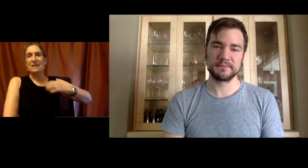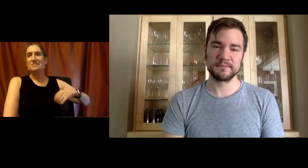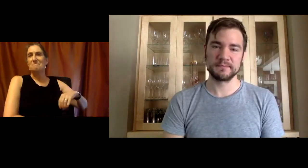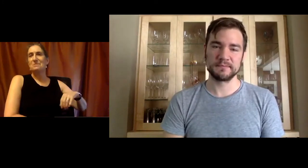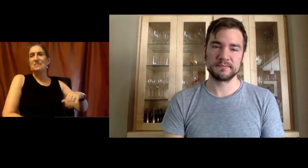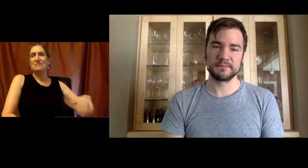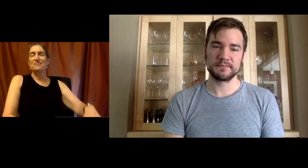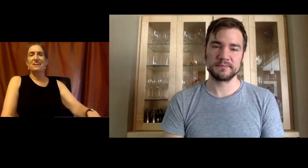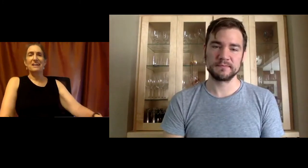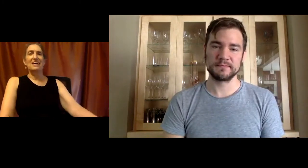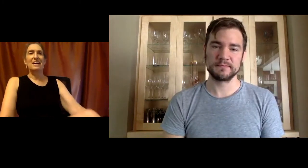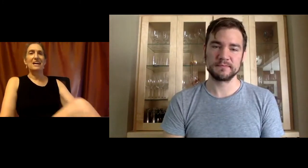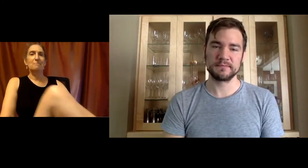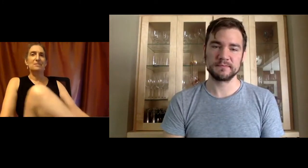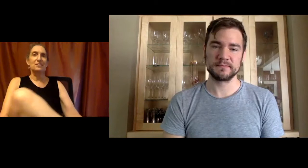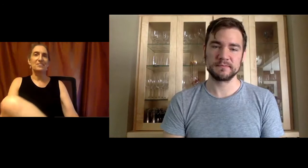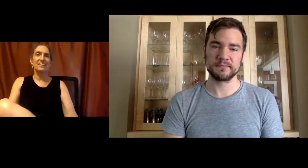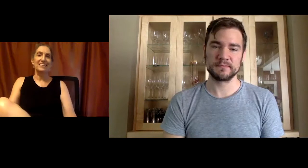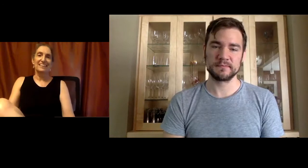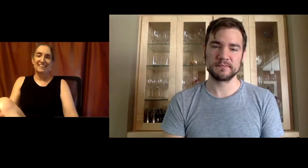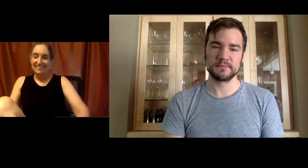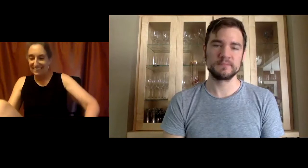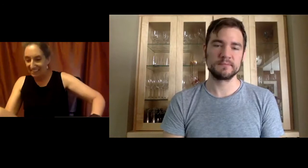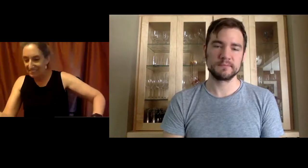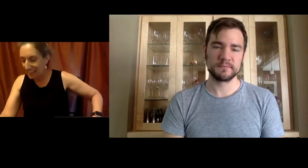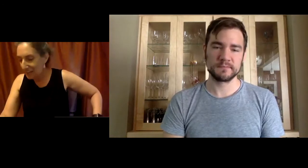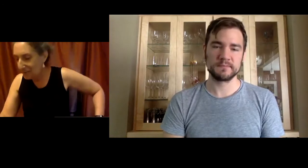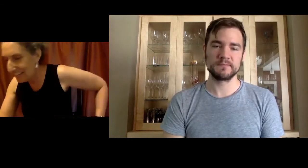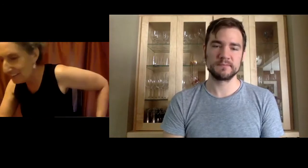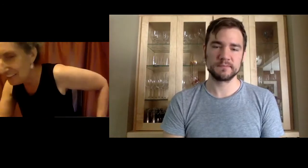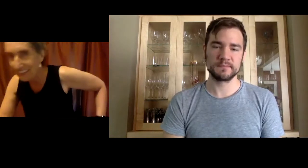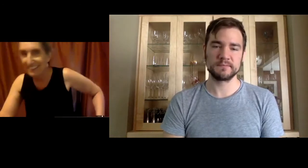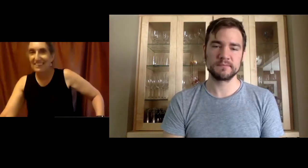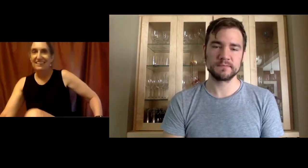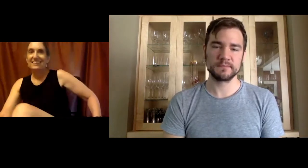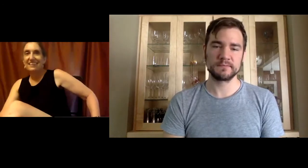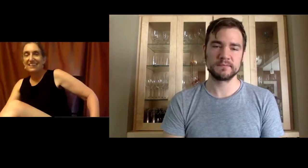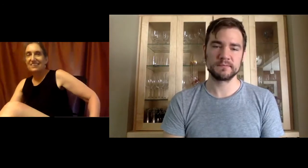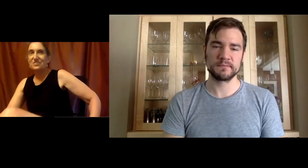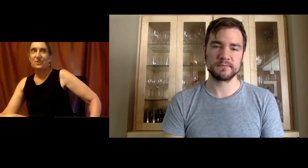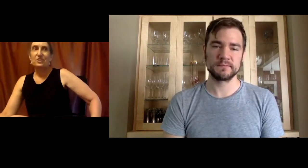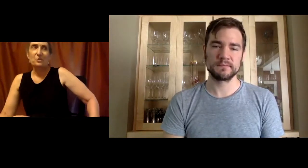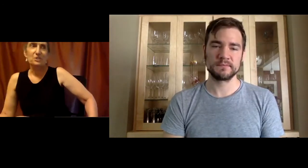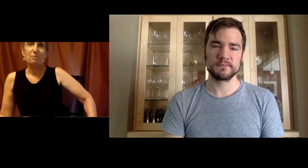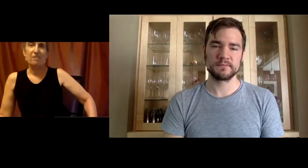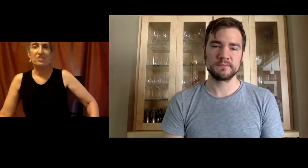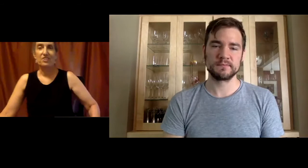back to community theater absolutely. I was kind of going down the circuit towards professional.